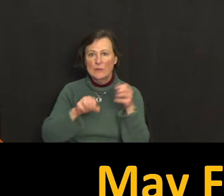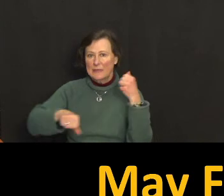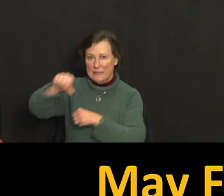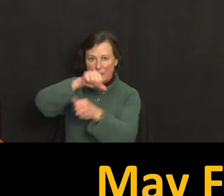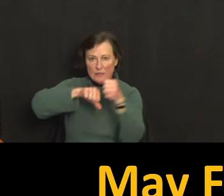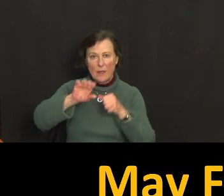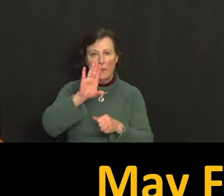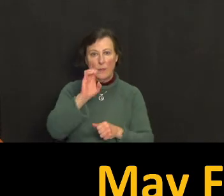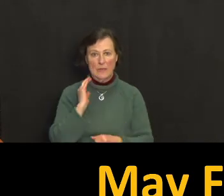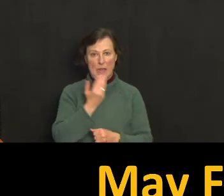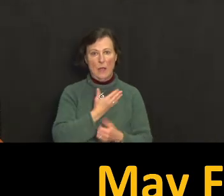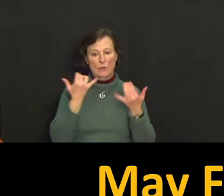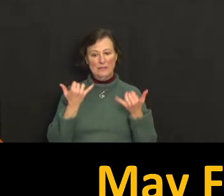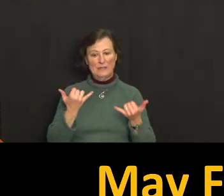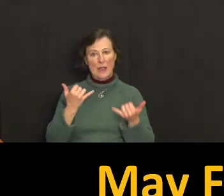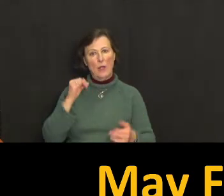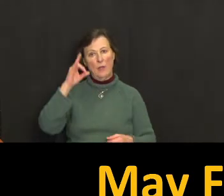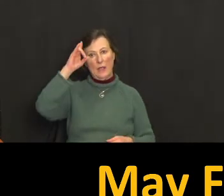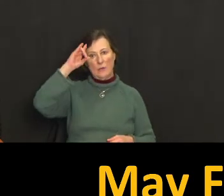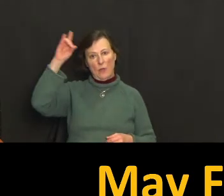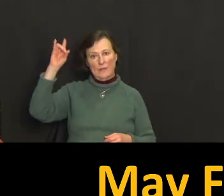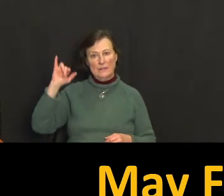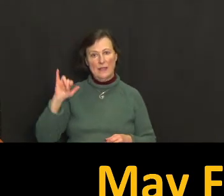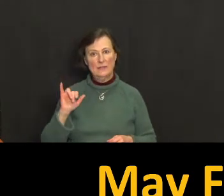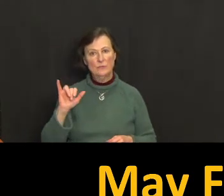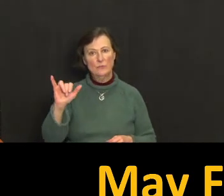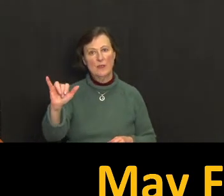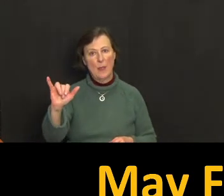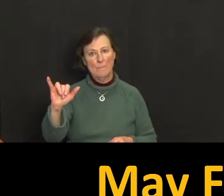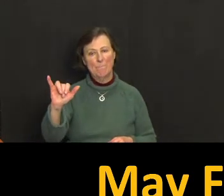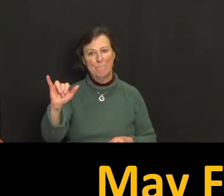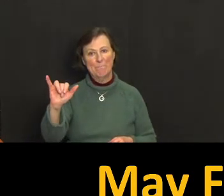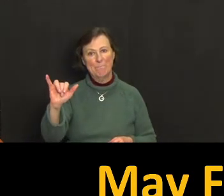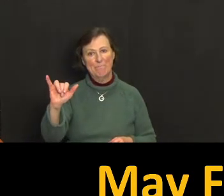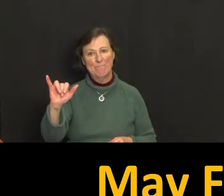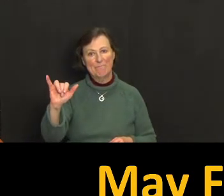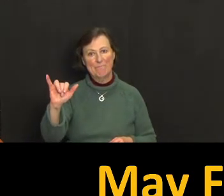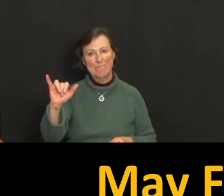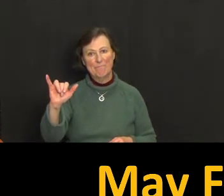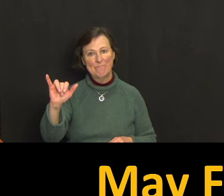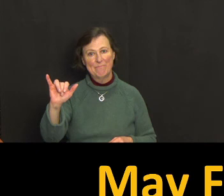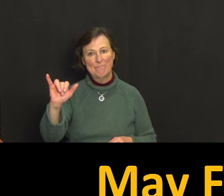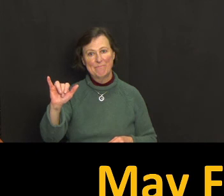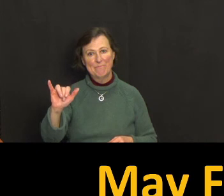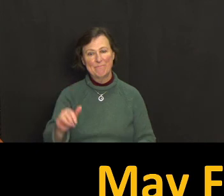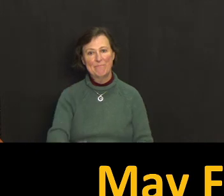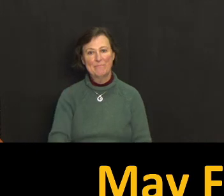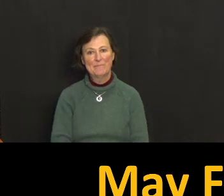Be ours now and in all the days to come.